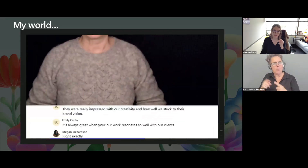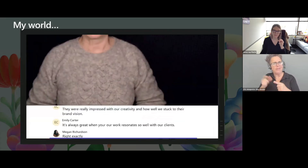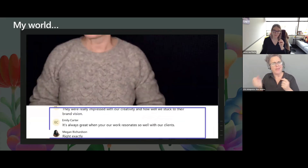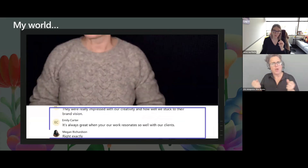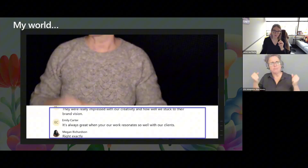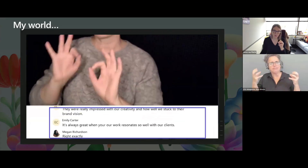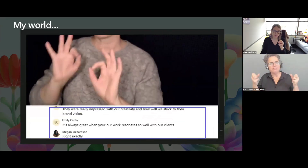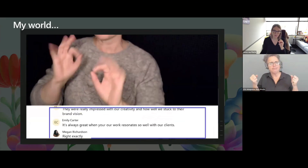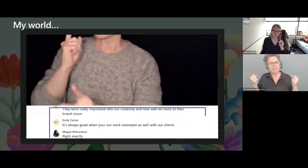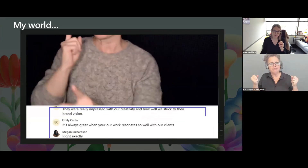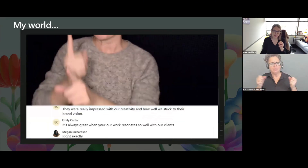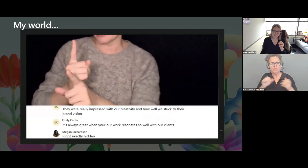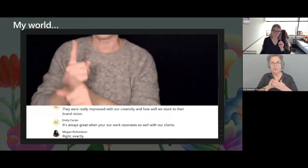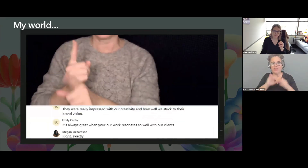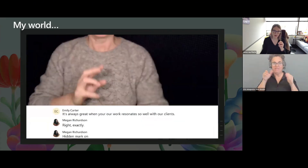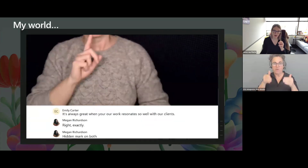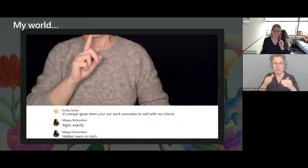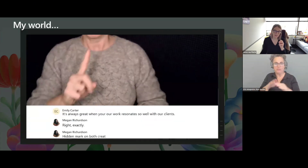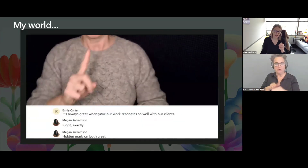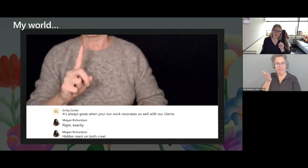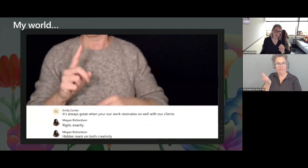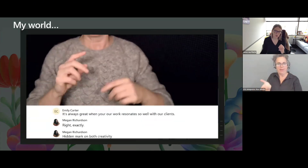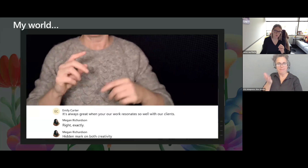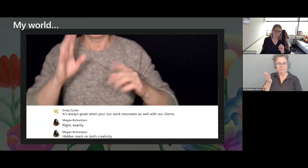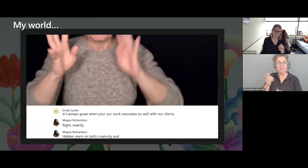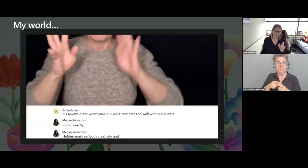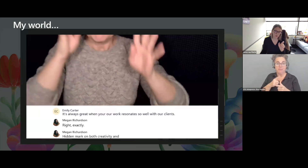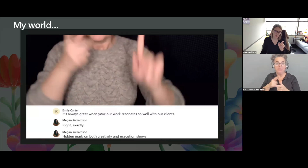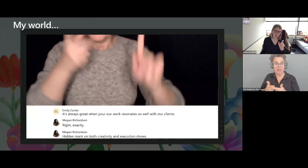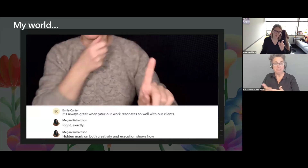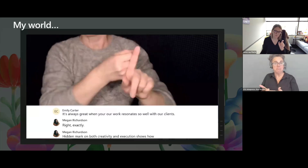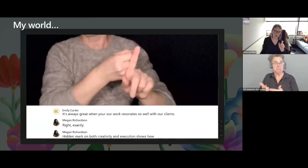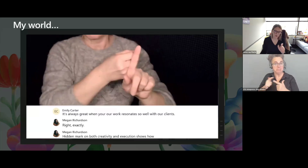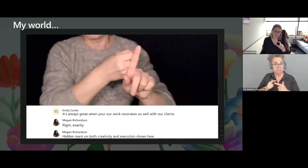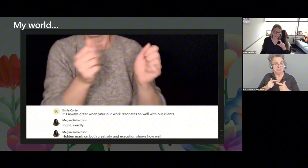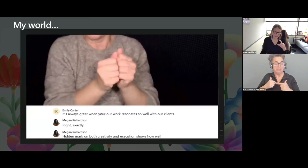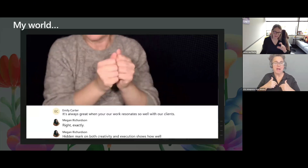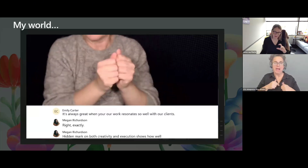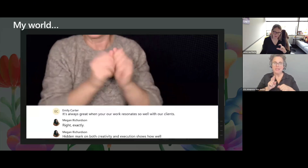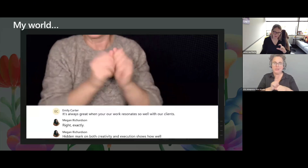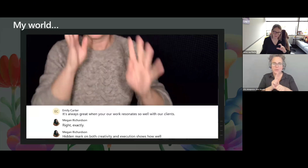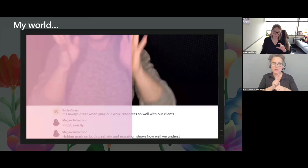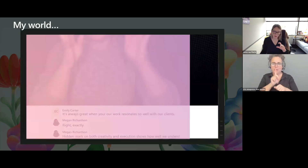That focus remains on them. I can then use very clear,